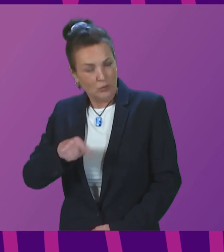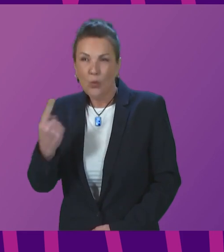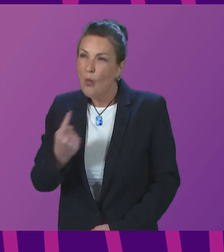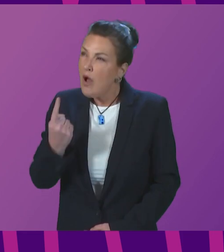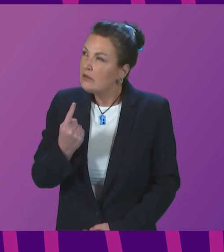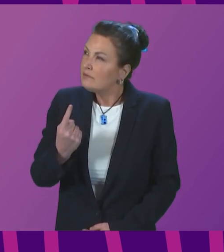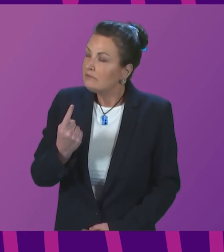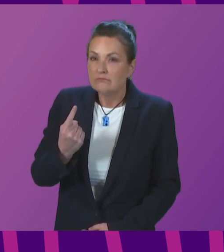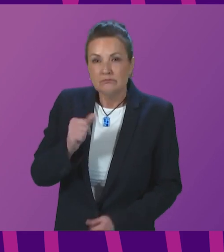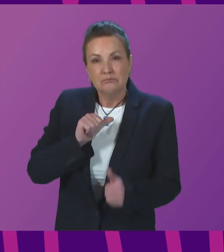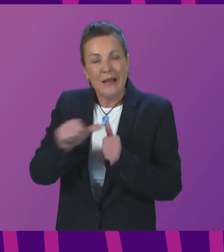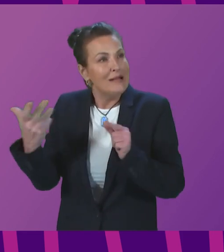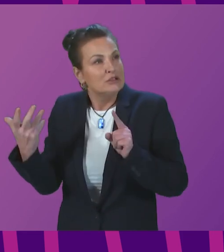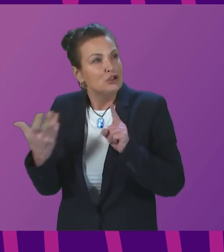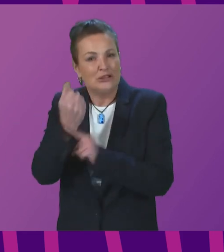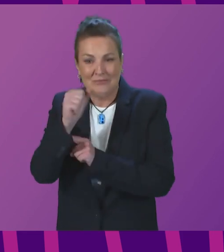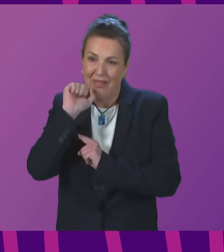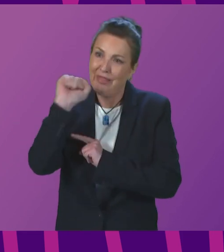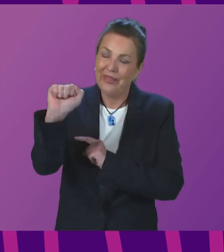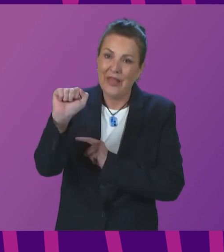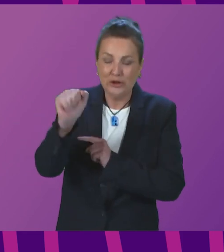This yard is iconic in Scotland”.